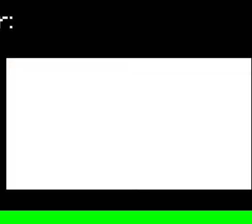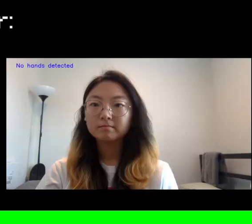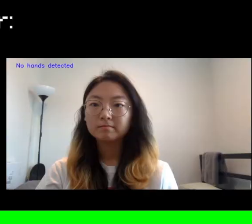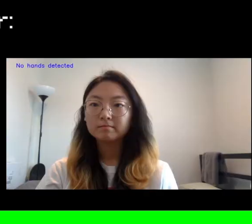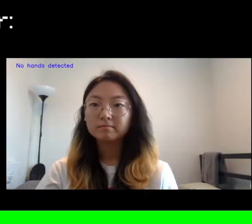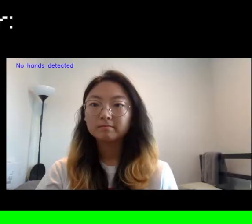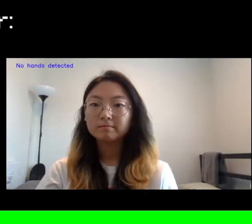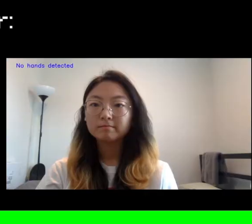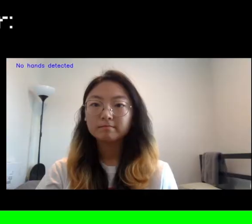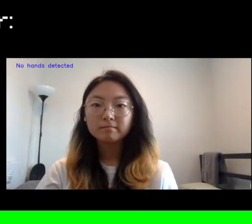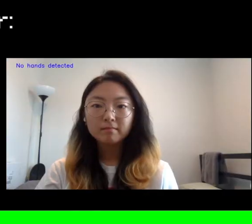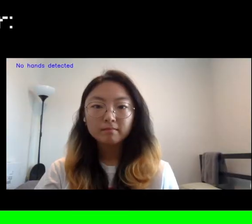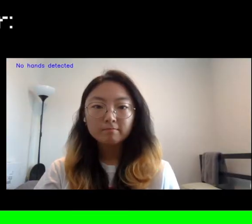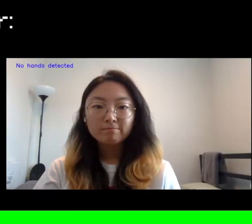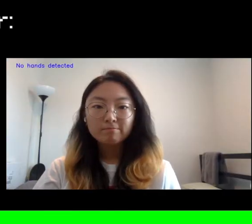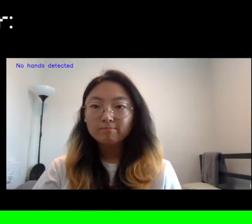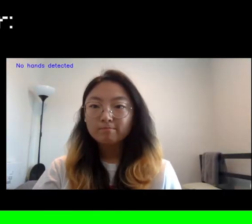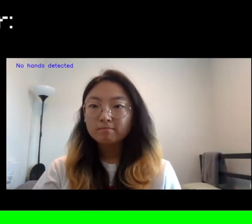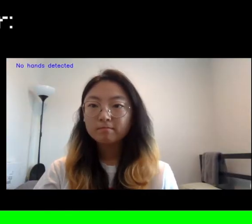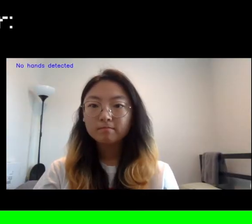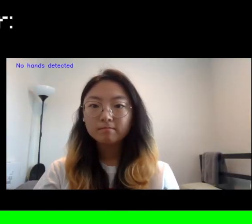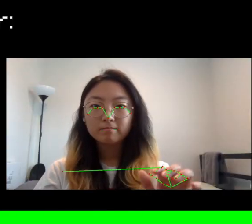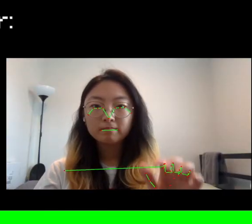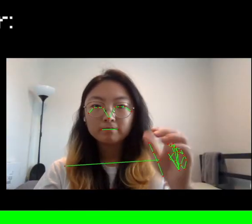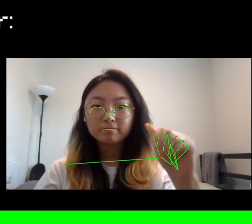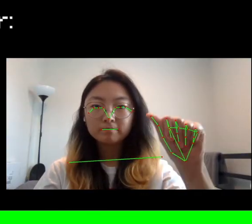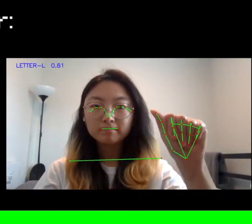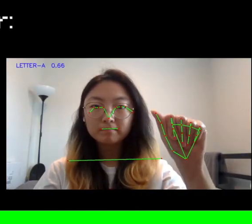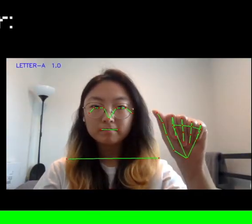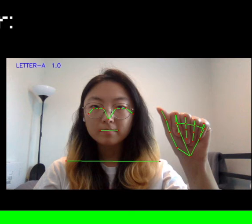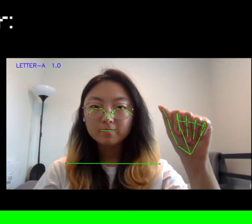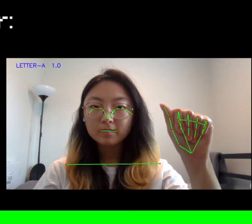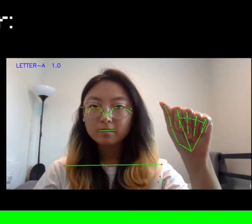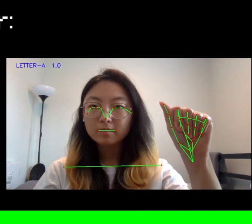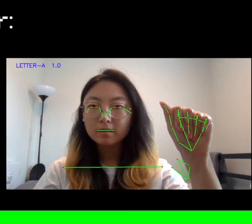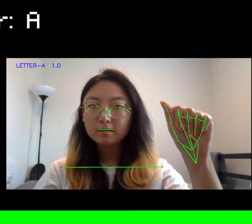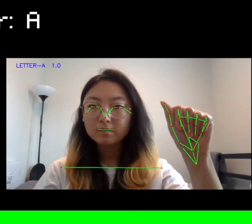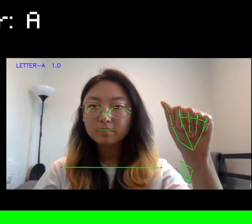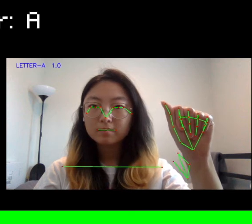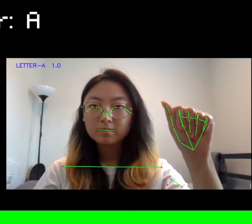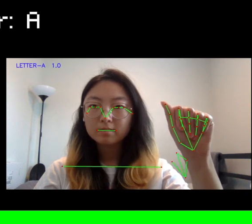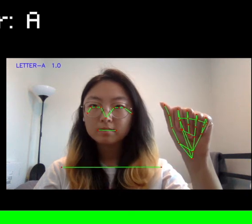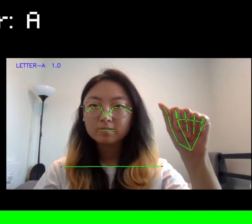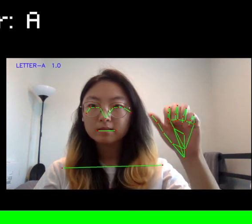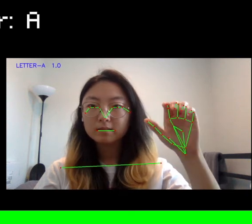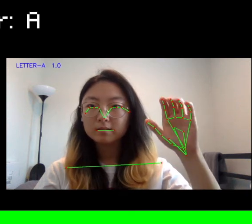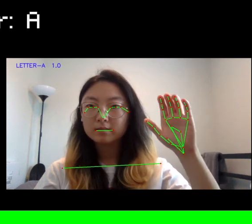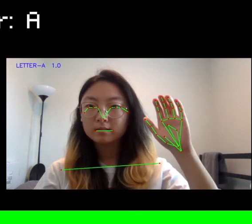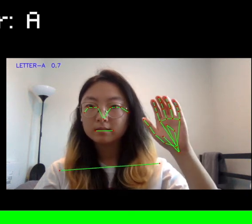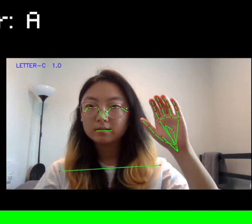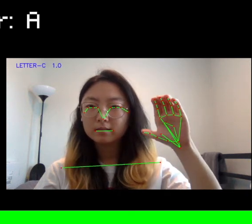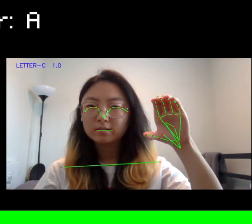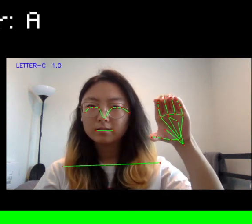Here is how the game works. Each round is 30 seconds long, and you have to spell out as many words as possible before